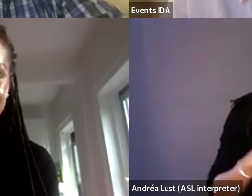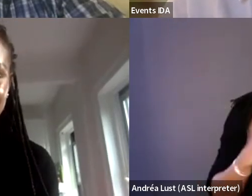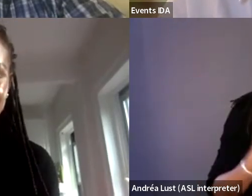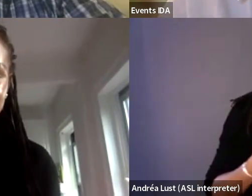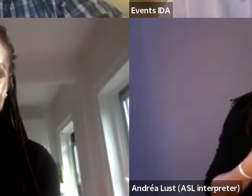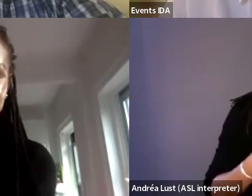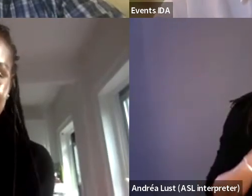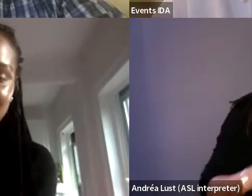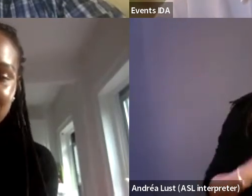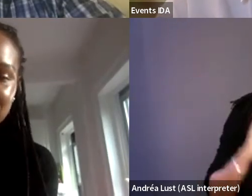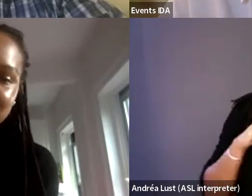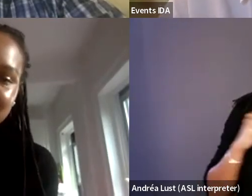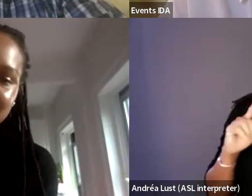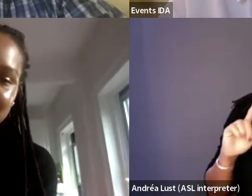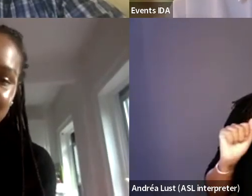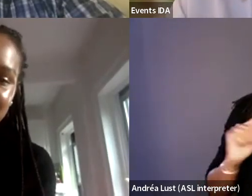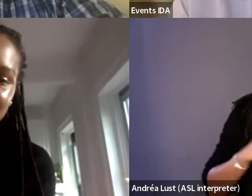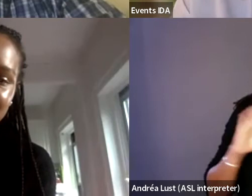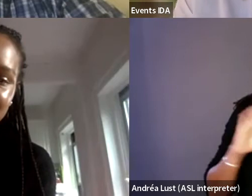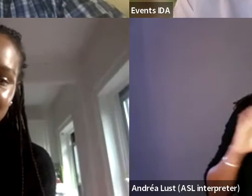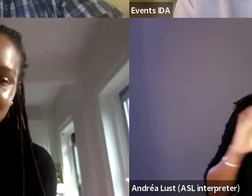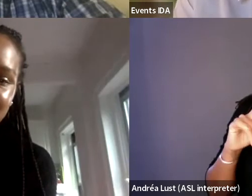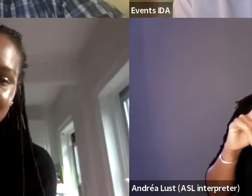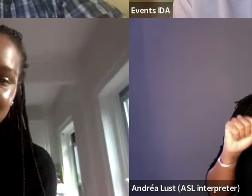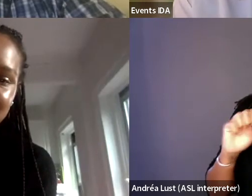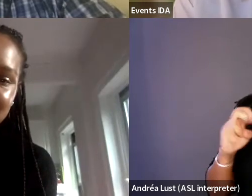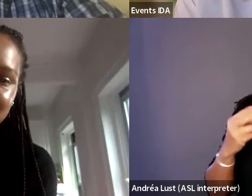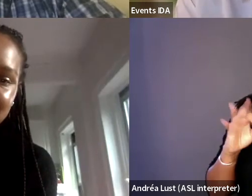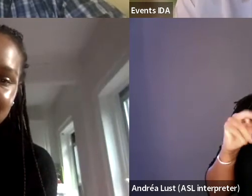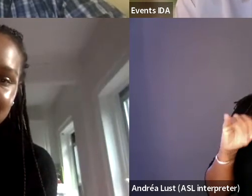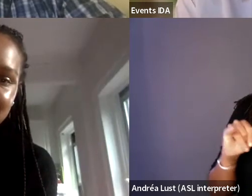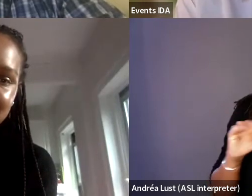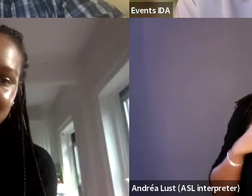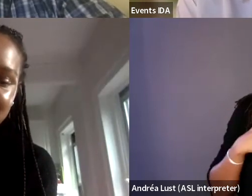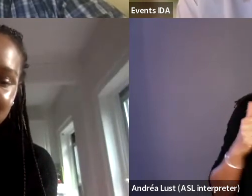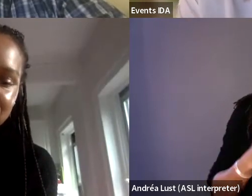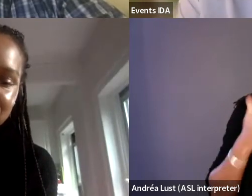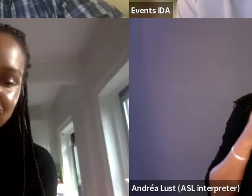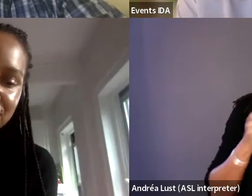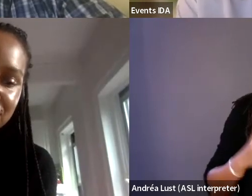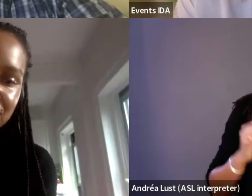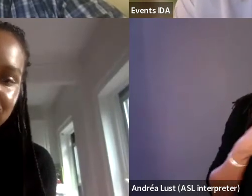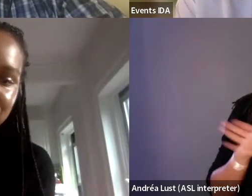My name is Camillia Shofani, and I'm the senior manager of public program and events at the